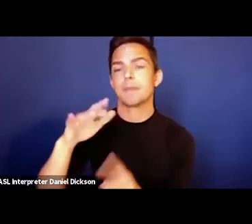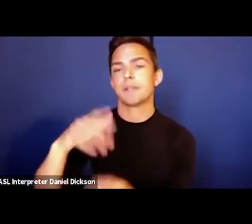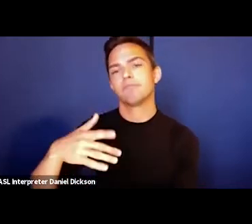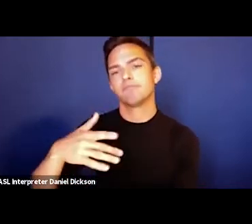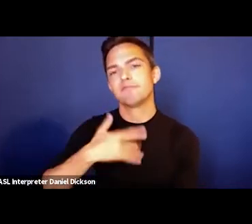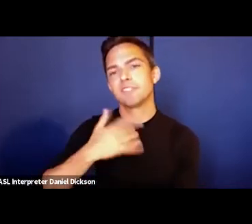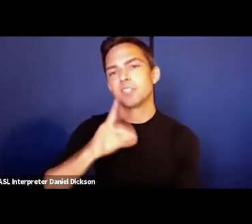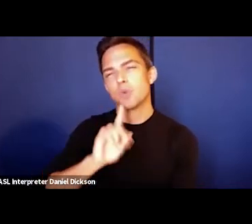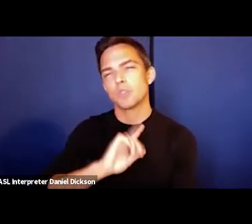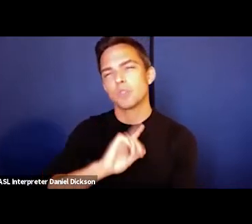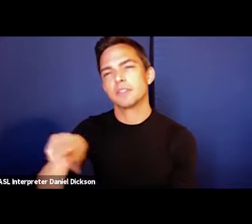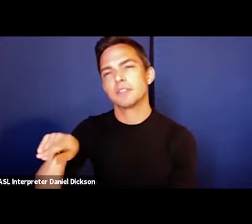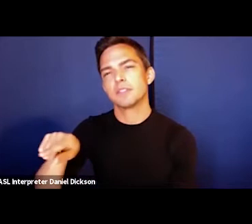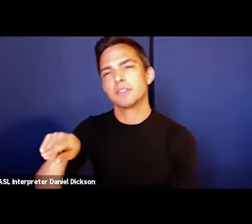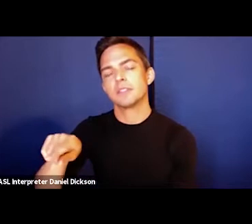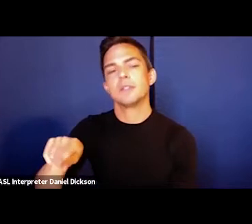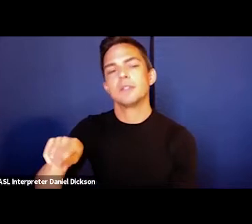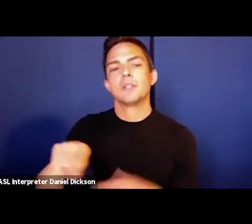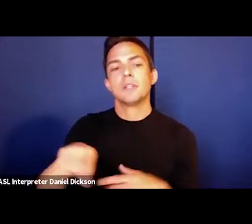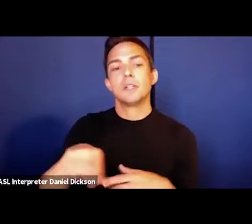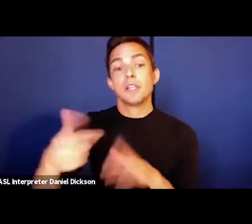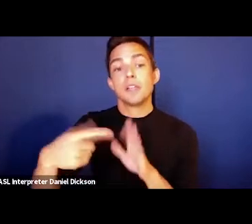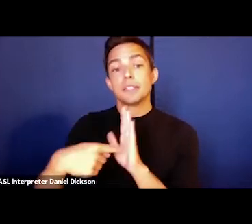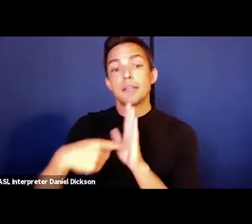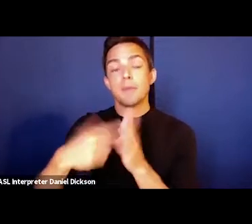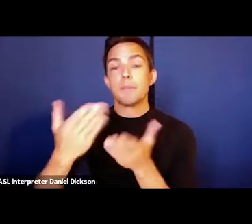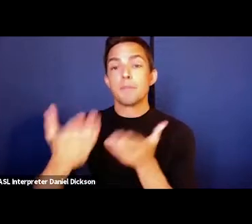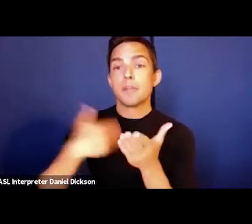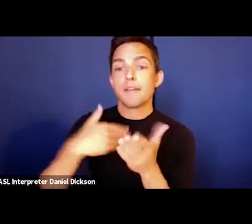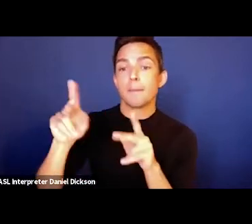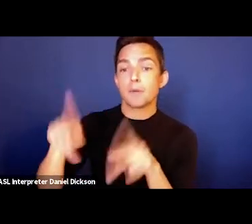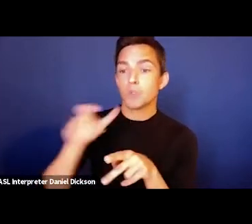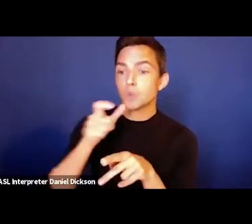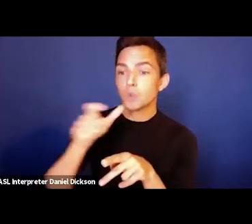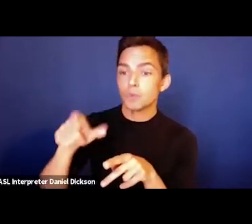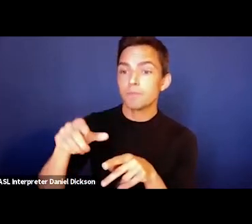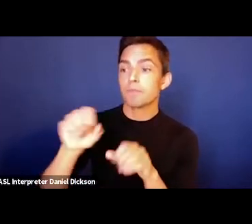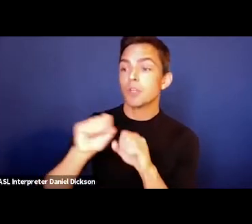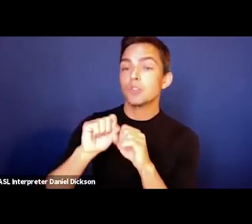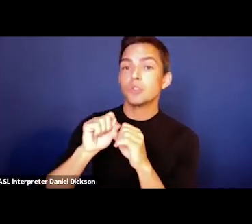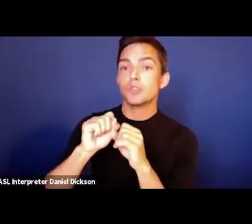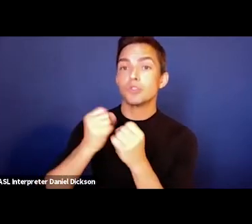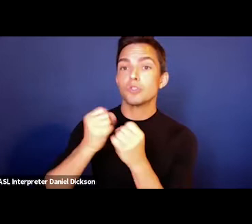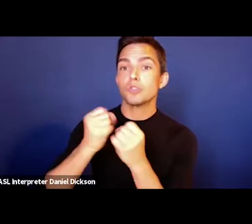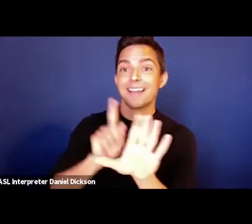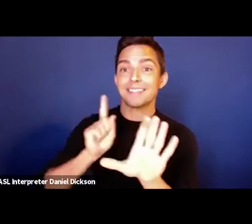Another example you may have an individual who is socially isolated due to the COVID-19 pandemic